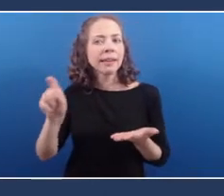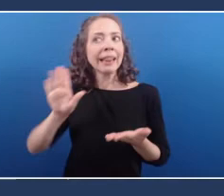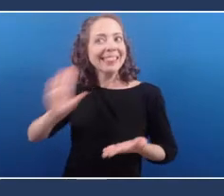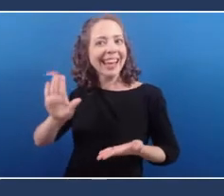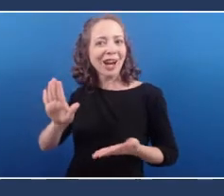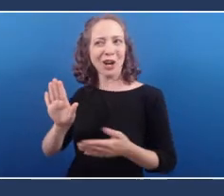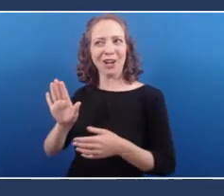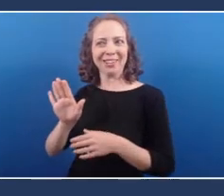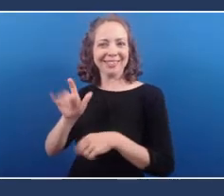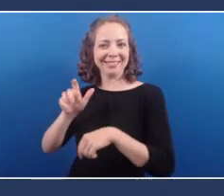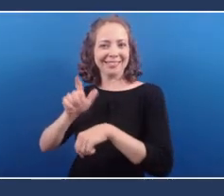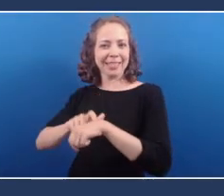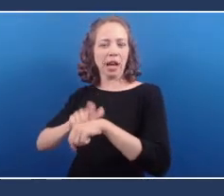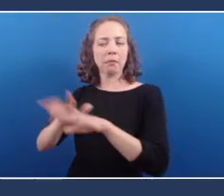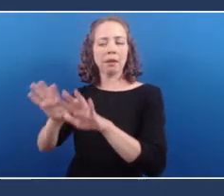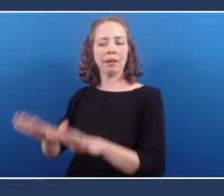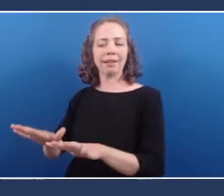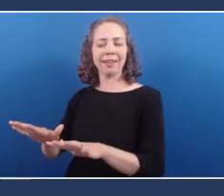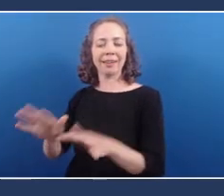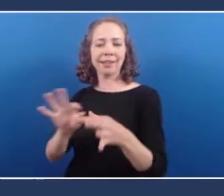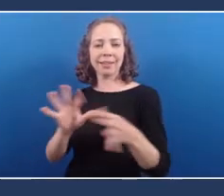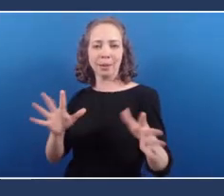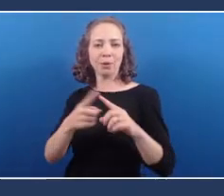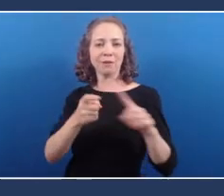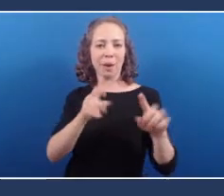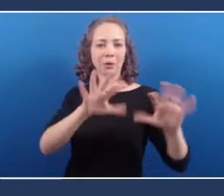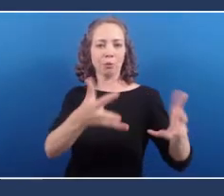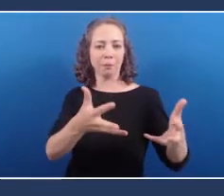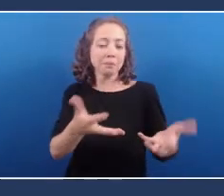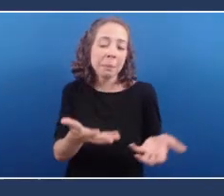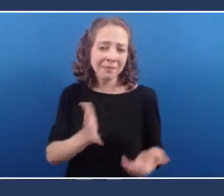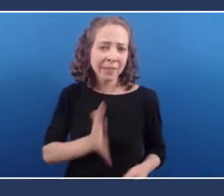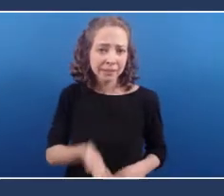of my colleagues recently is, man, COVID has been interesting.